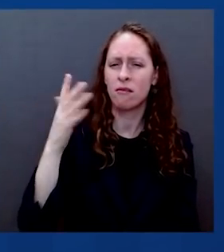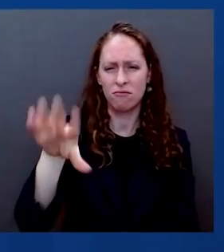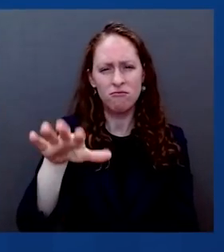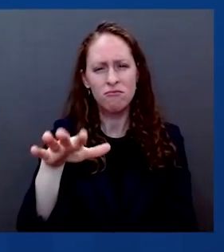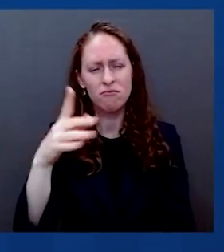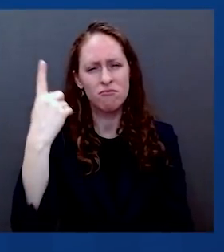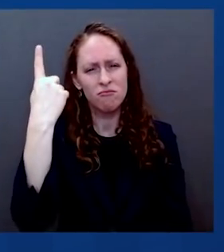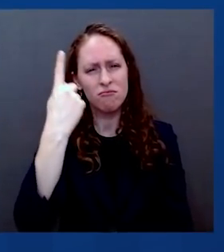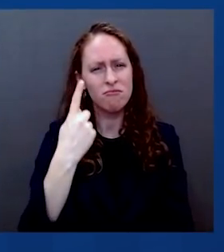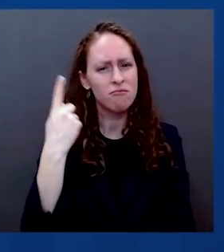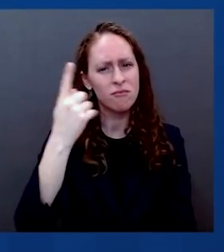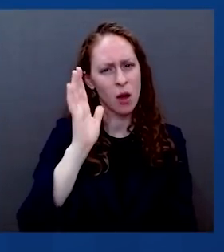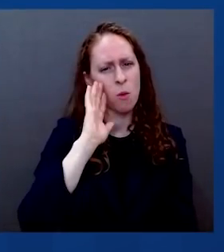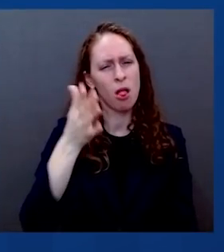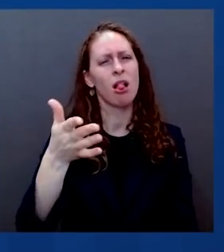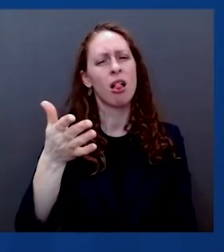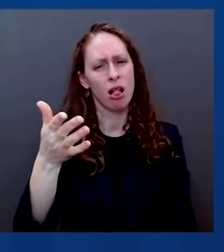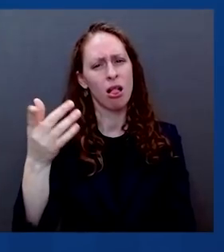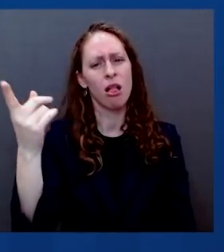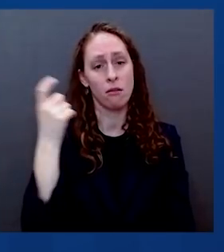They will ask us, what did we do?